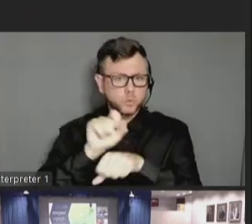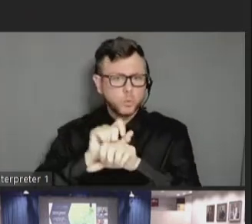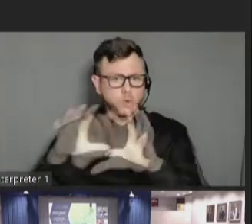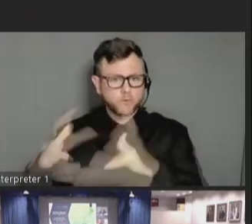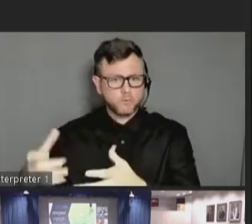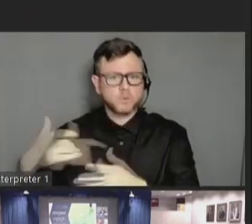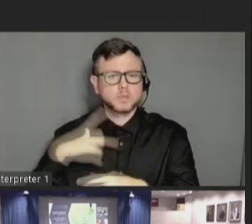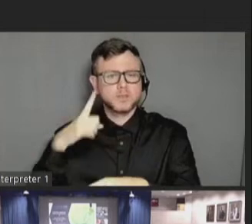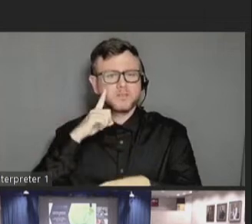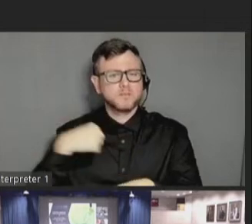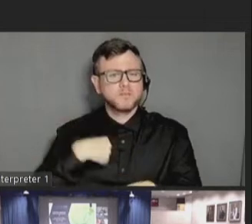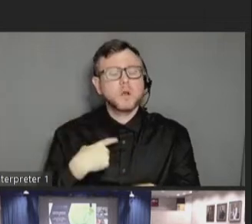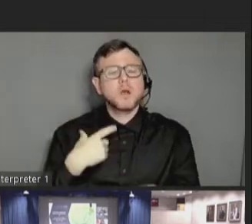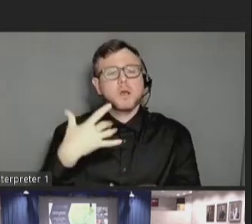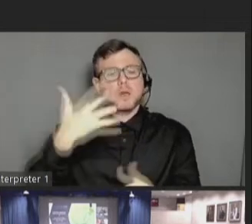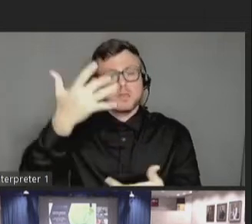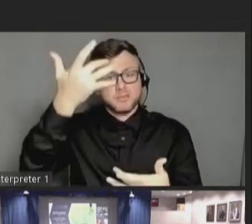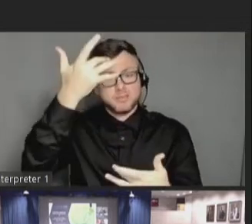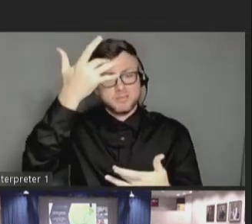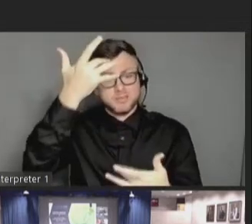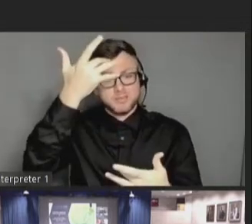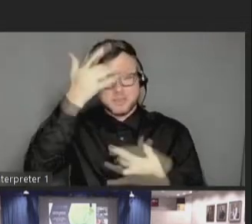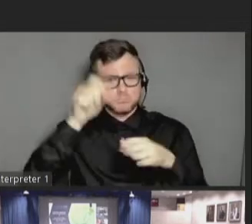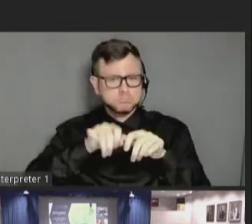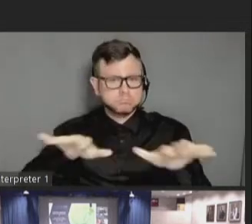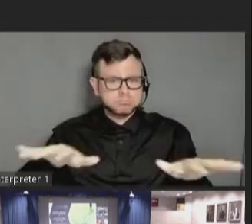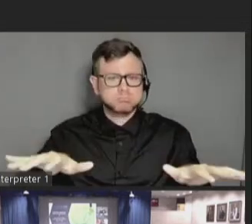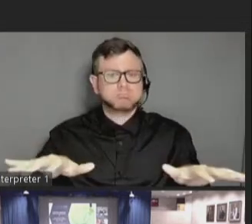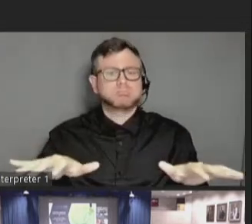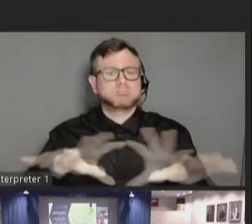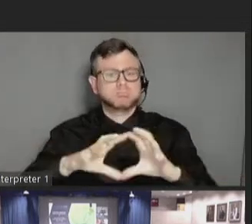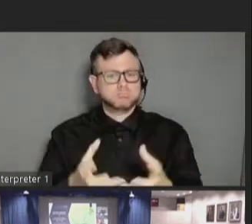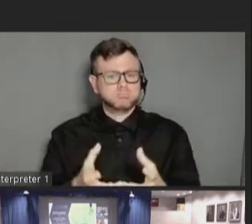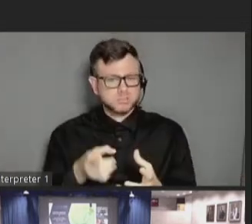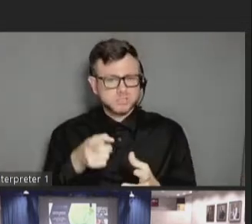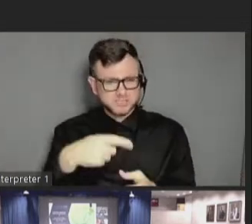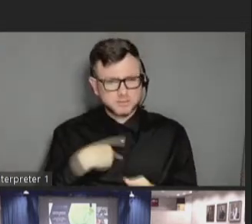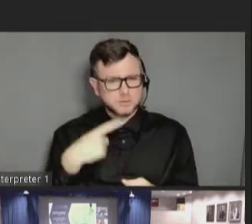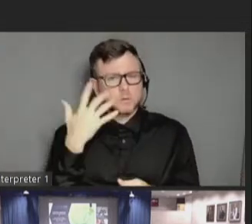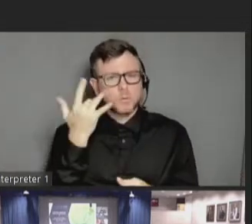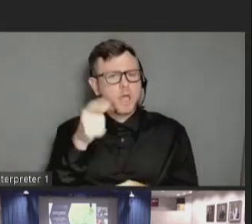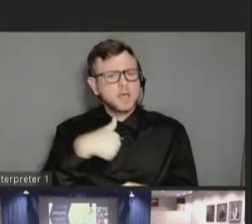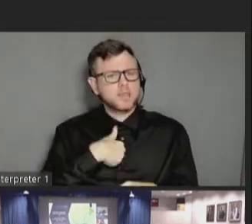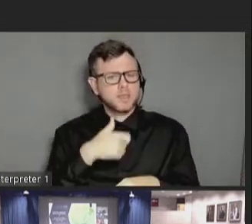And in particular, the way in which community members have understanding,